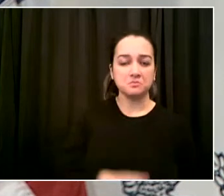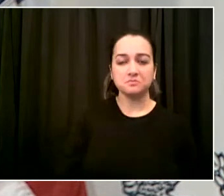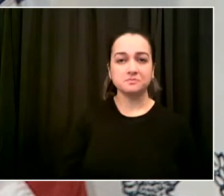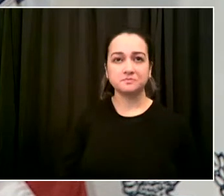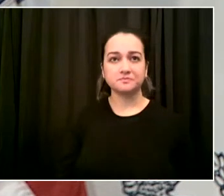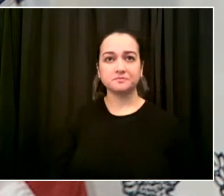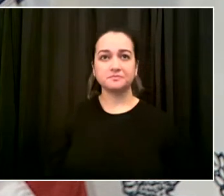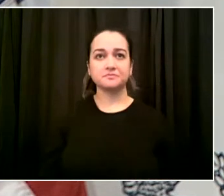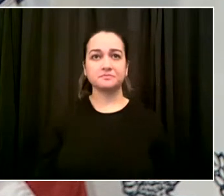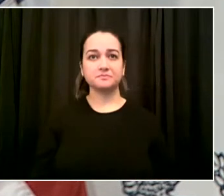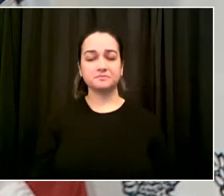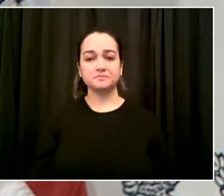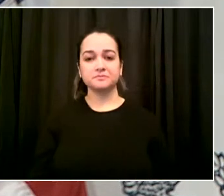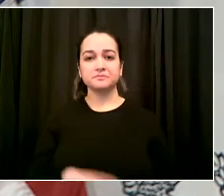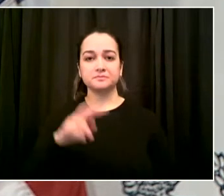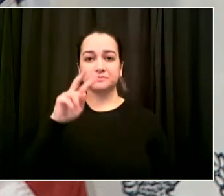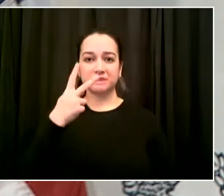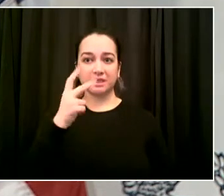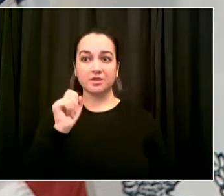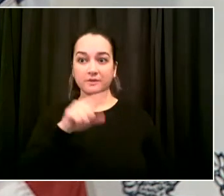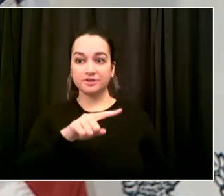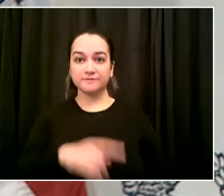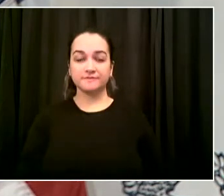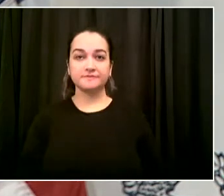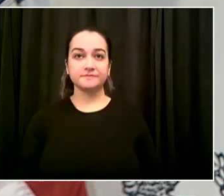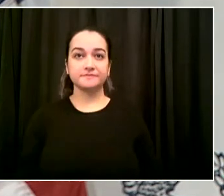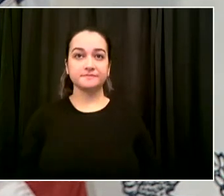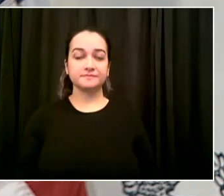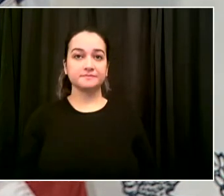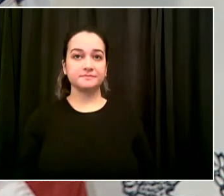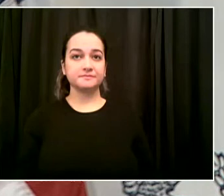ORIGINALLY THOUGHT IT WOULD BE.